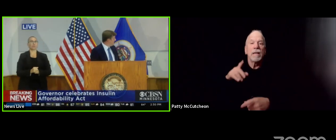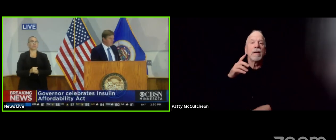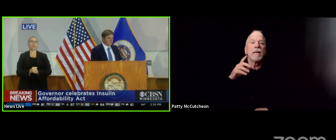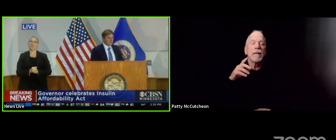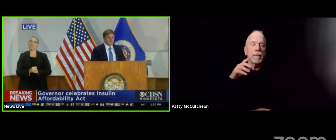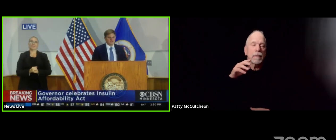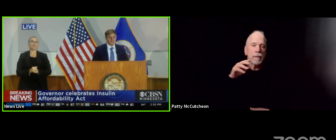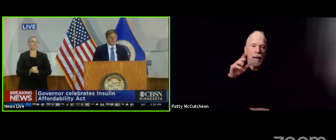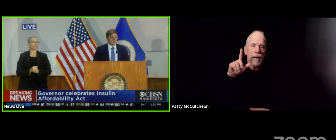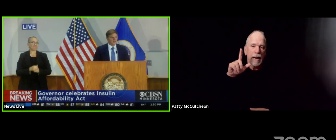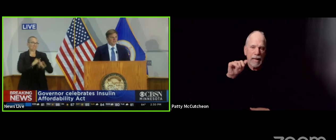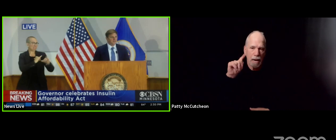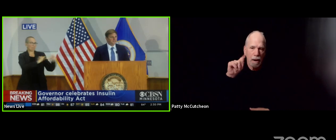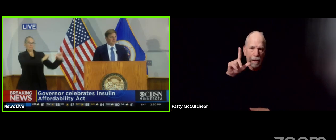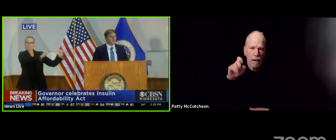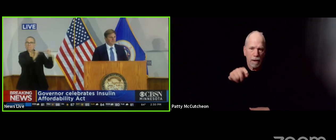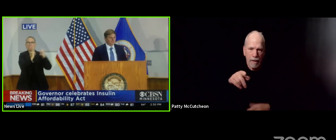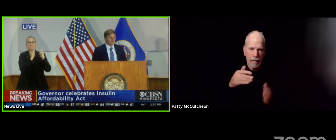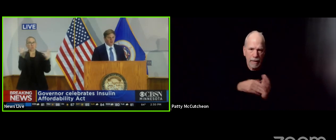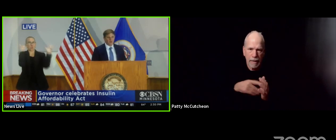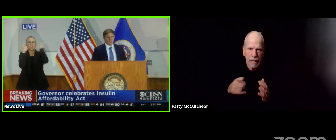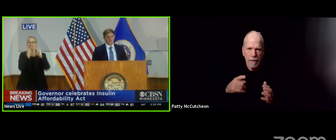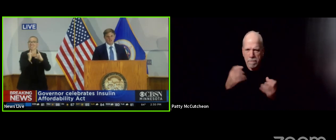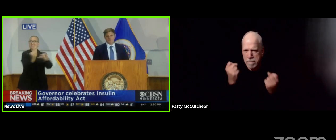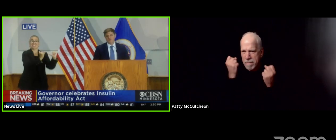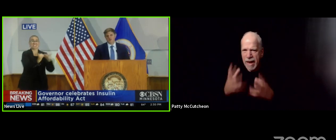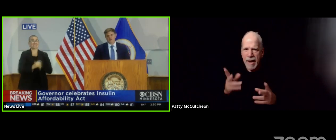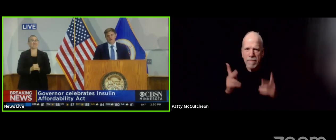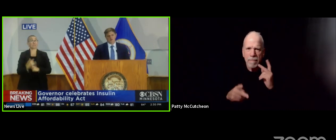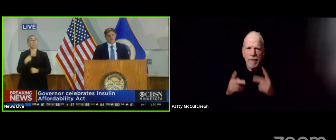OF FOLKS DID, JUST SEEING A TWEET LAST NIGHT.